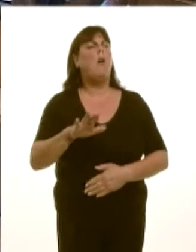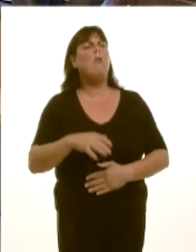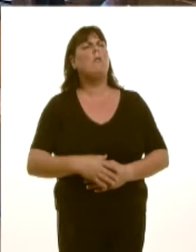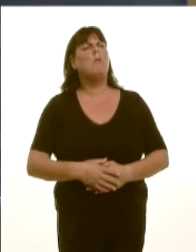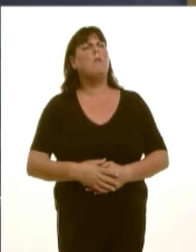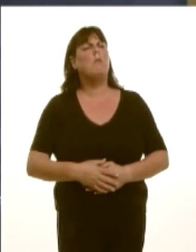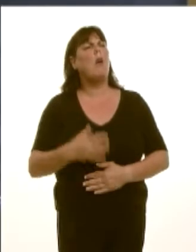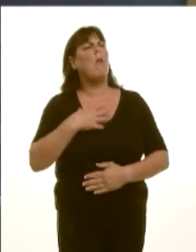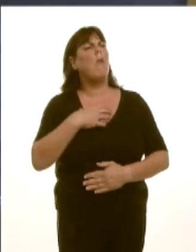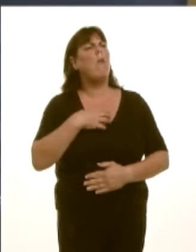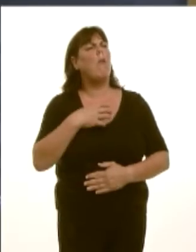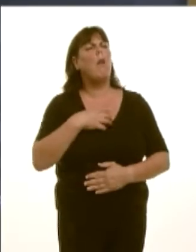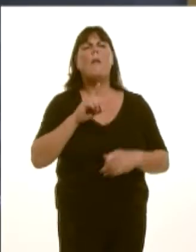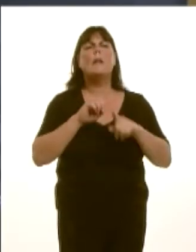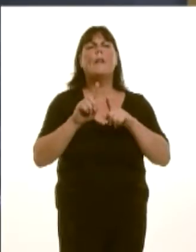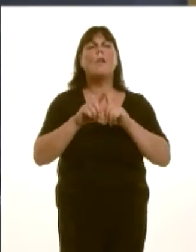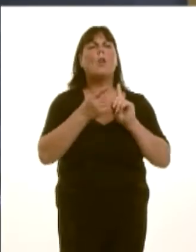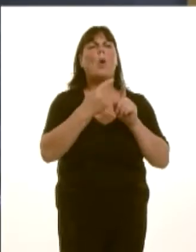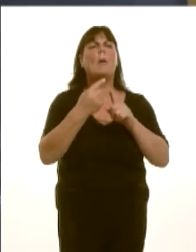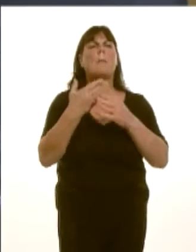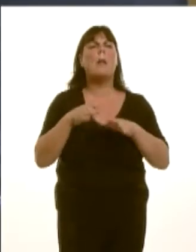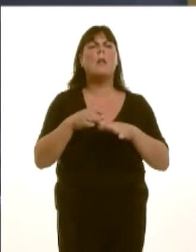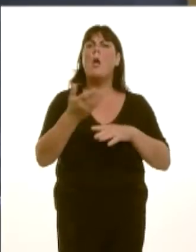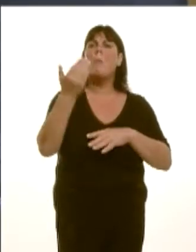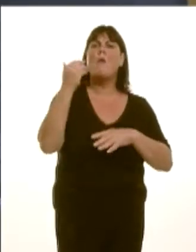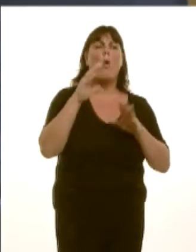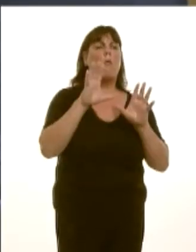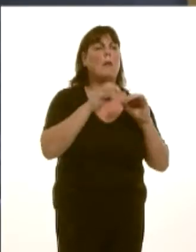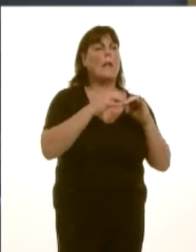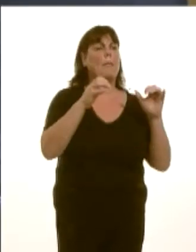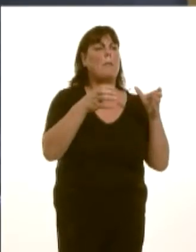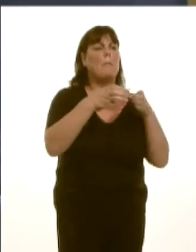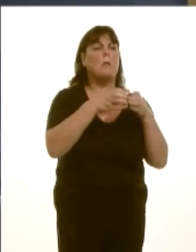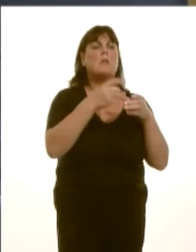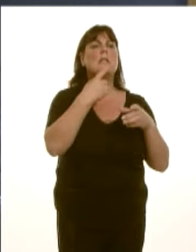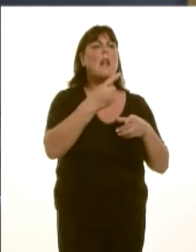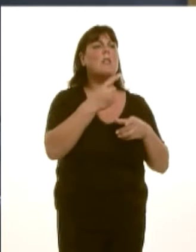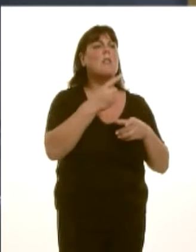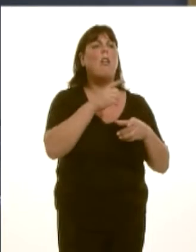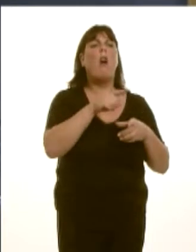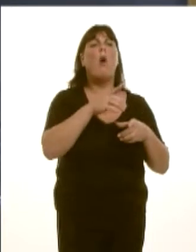One of your former Cabinet members has recently stated that there was no demand for such an appointment; he is not there now.